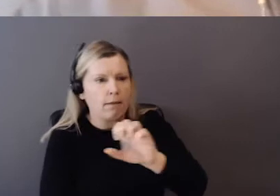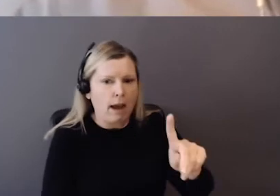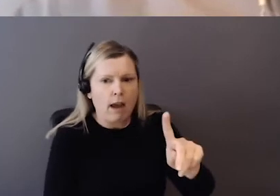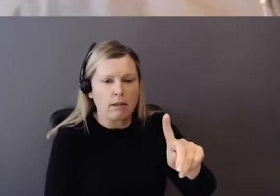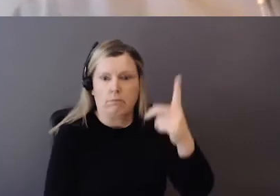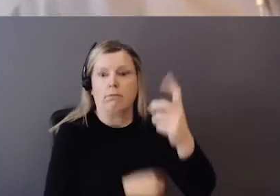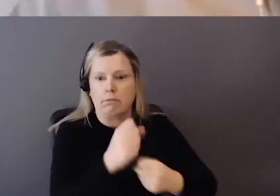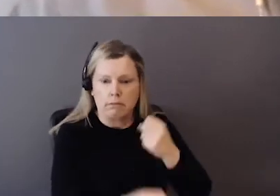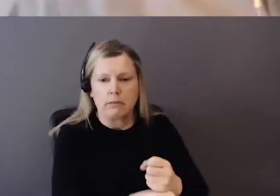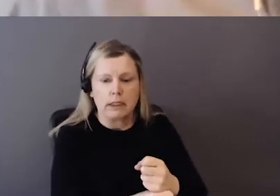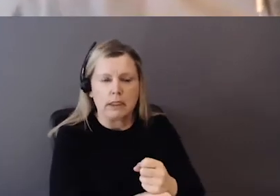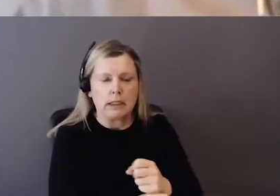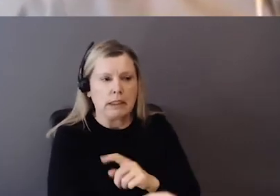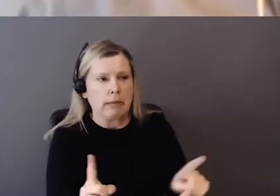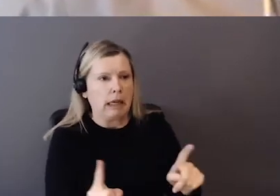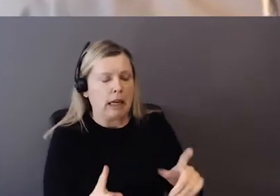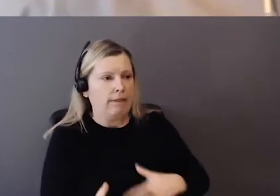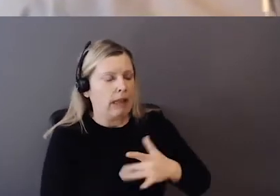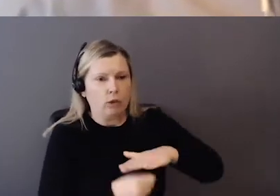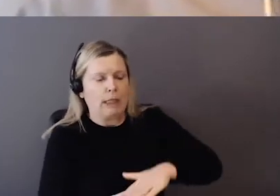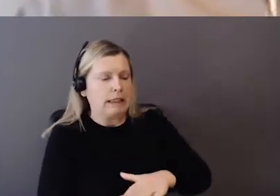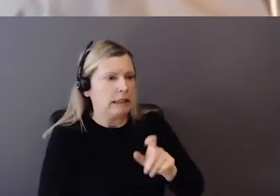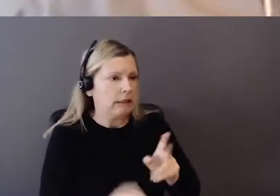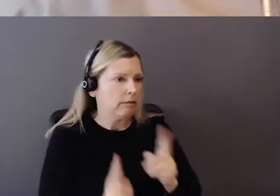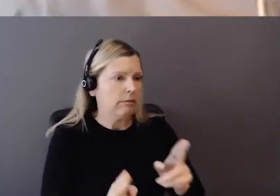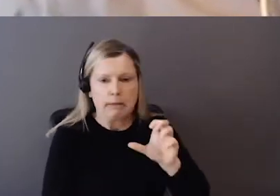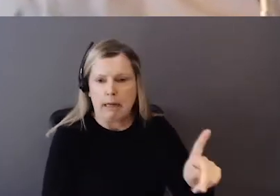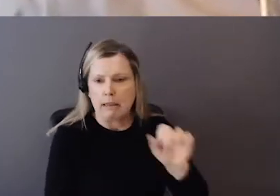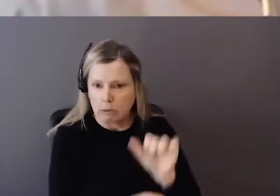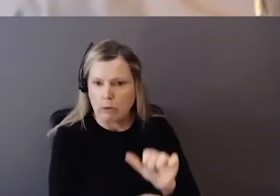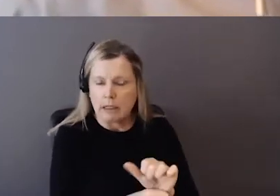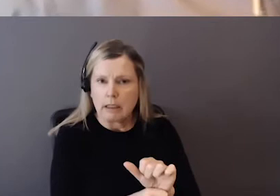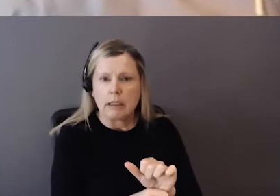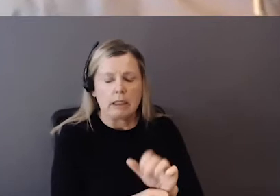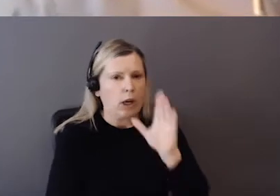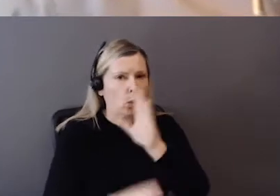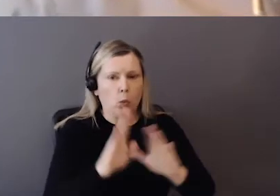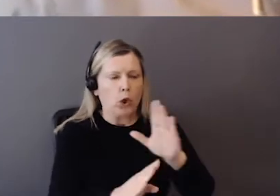I was very desperate to get back to work. I was worried about the perception and what this